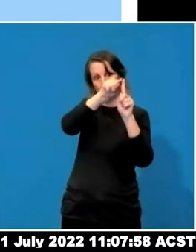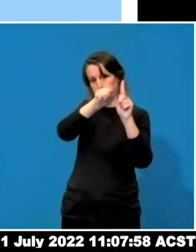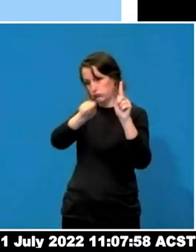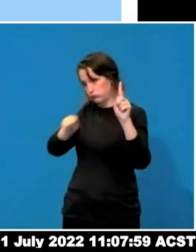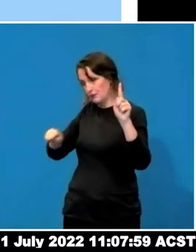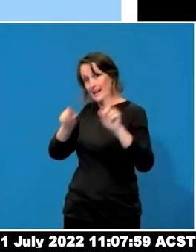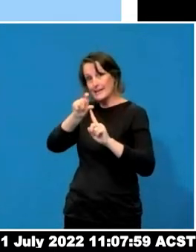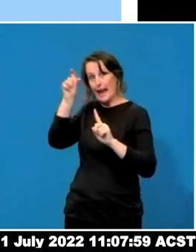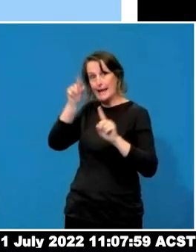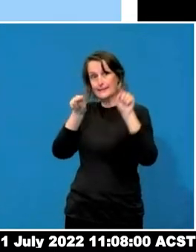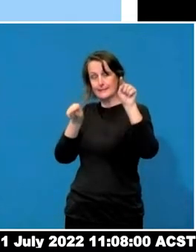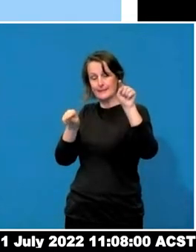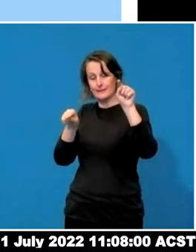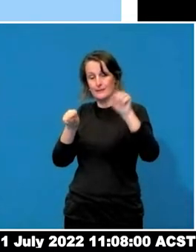And for Joanne, this is a 12-hour drive.